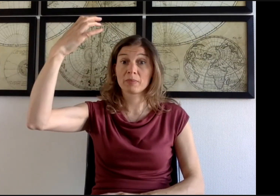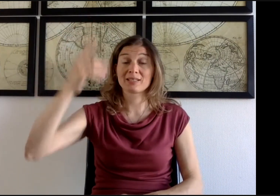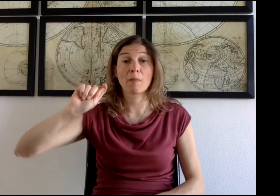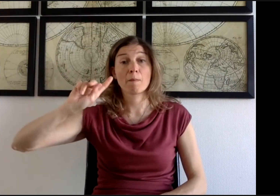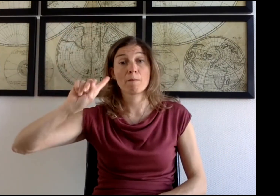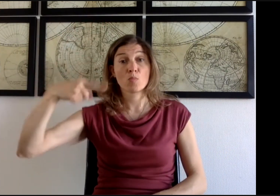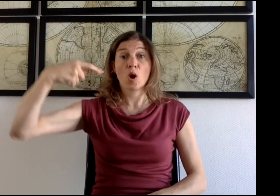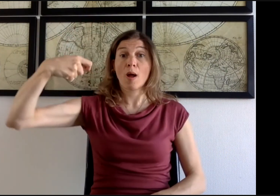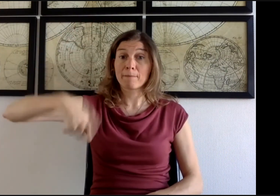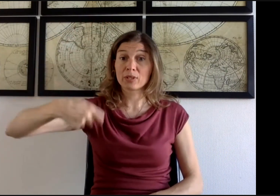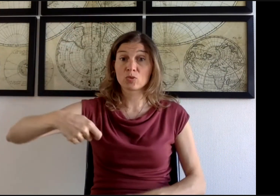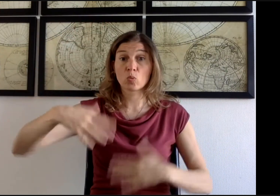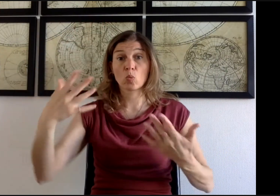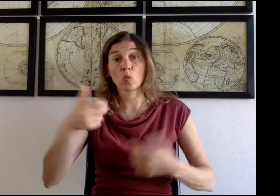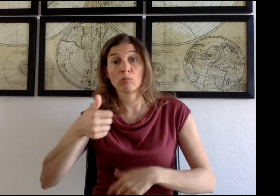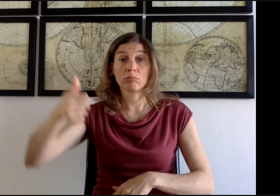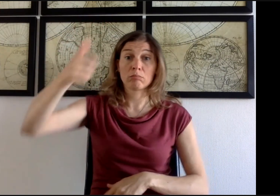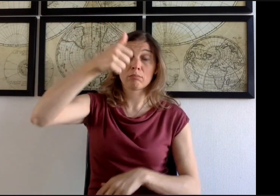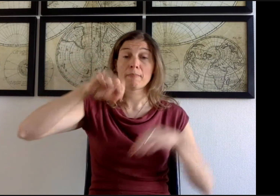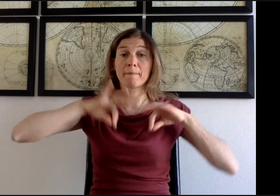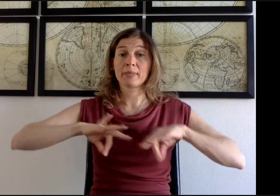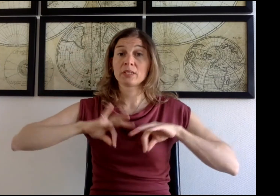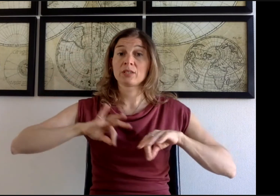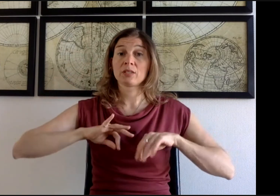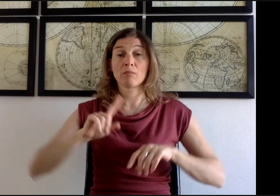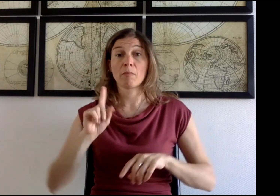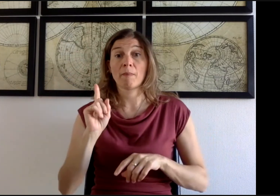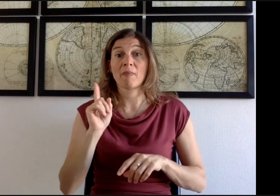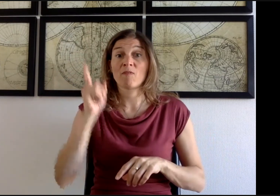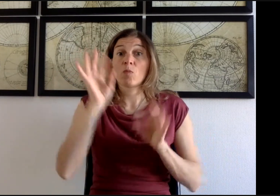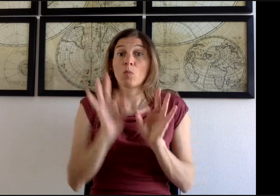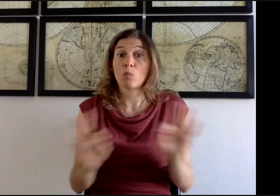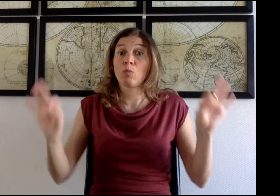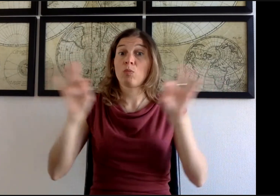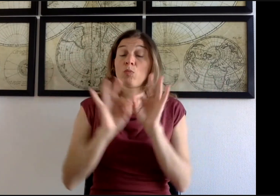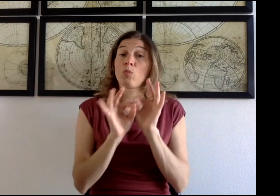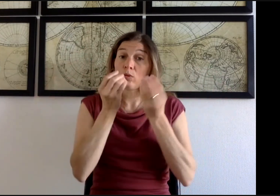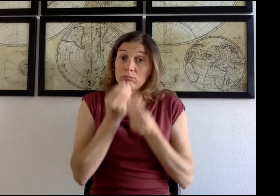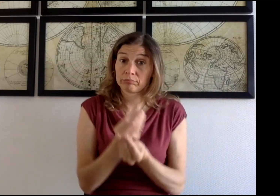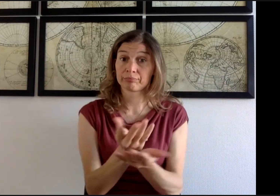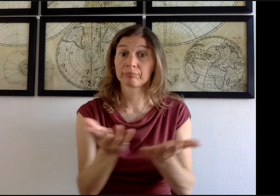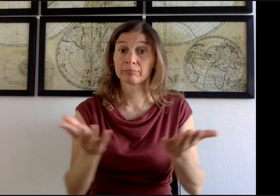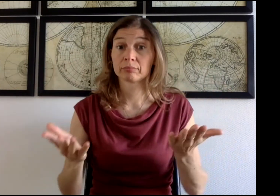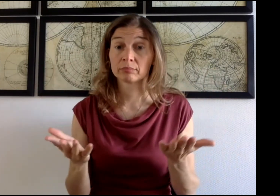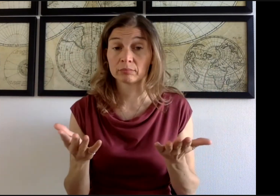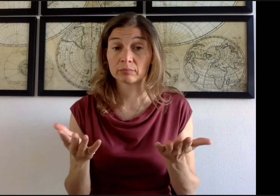other ministers, even press conference but is also important